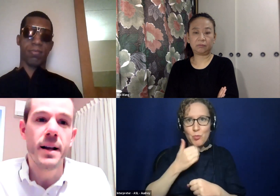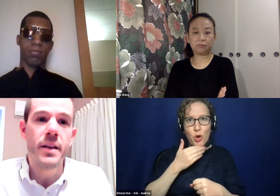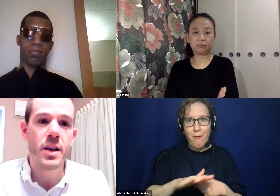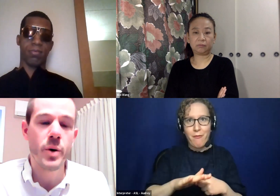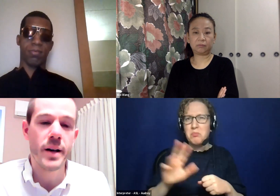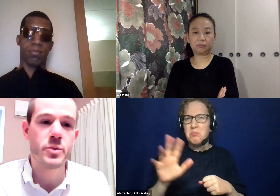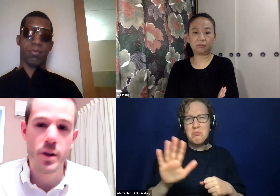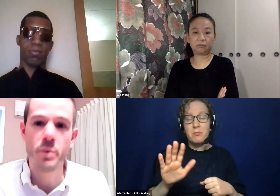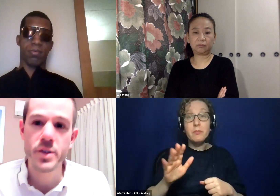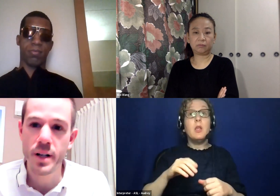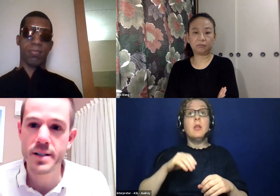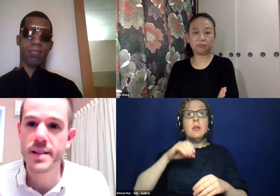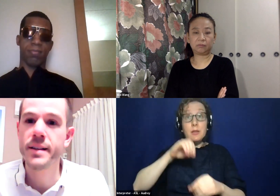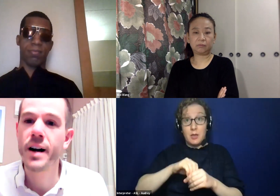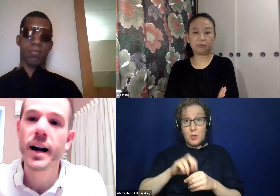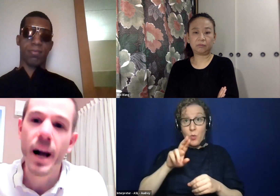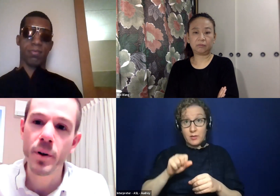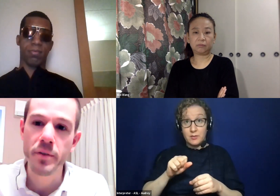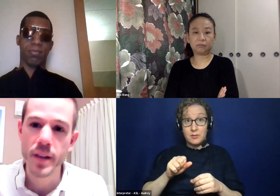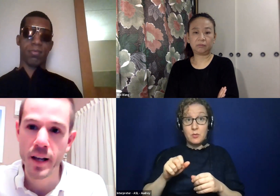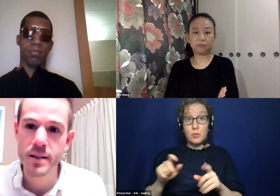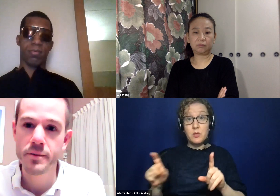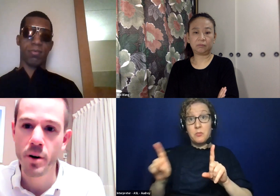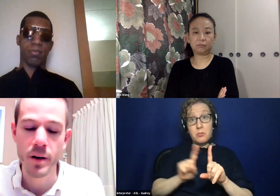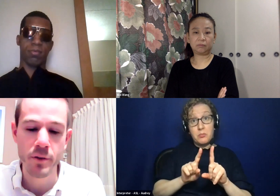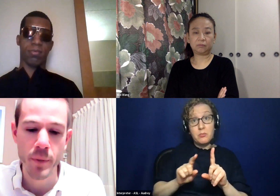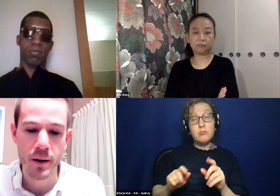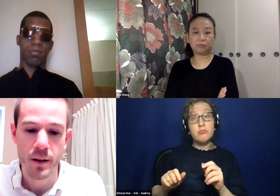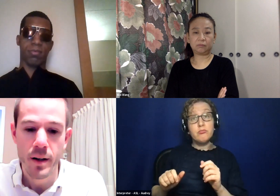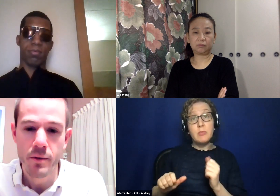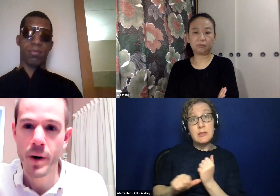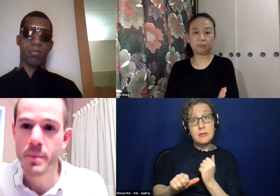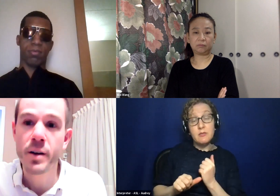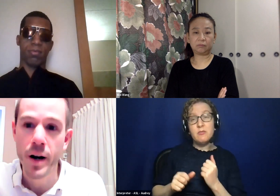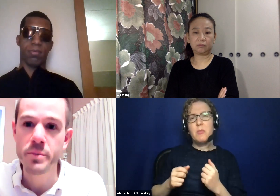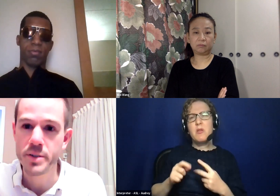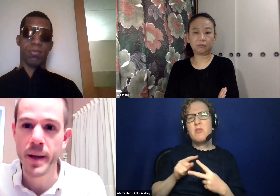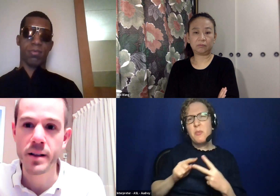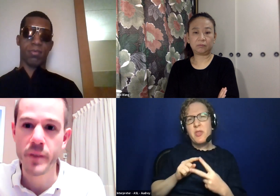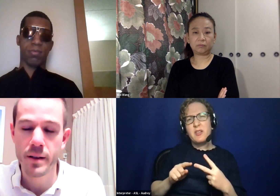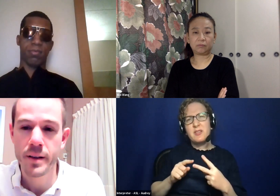the U.S. with your personal assistant, there are a couple of things from an immigration perspective